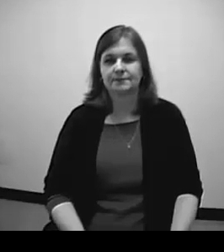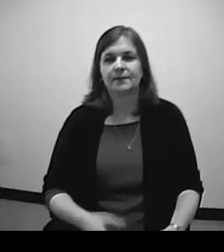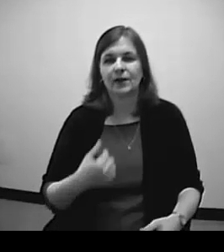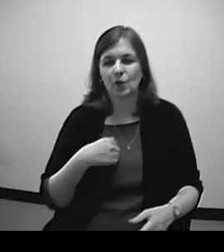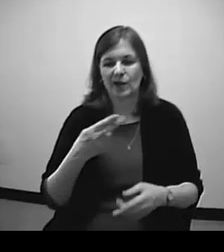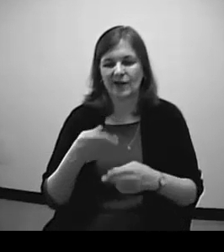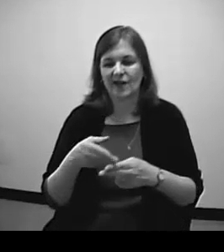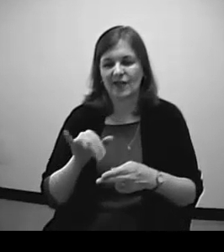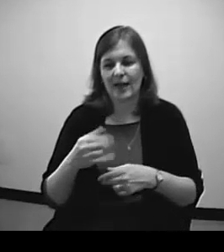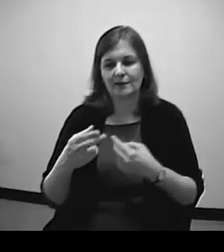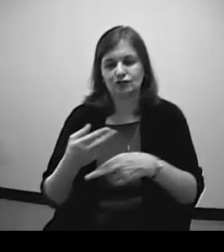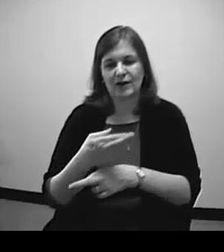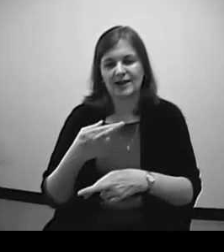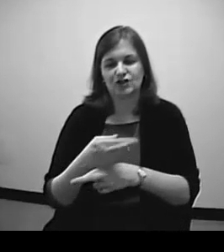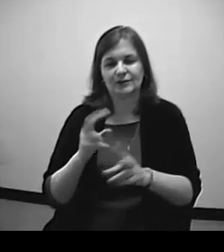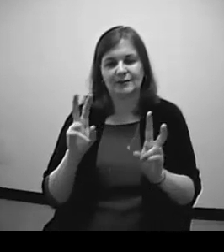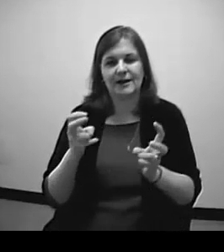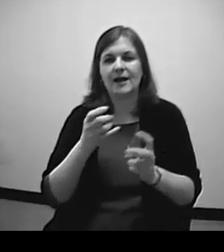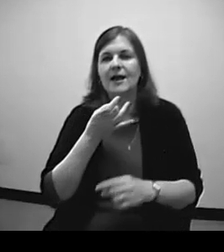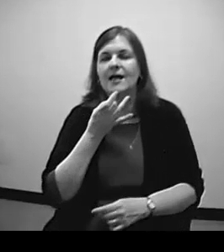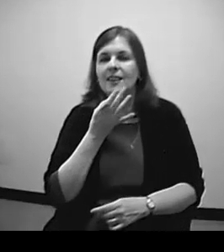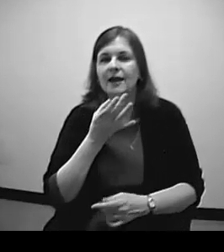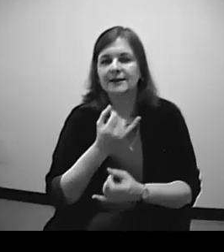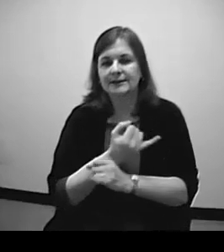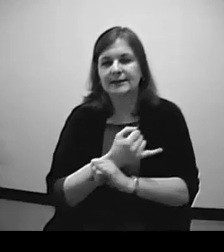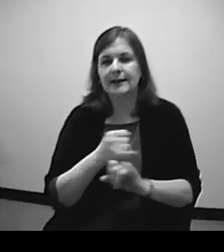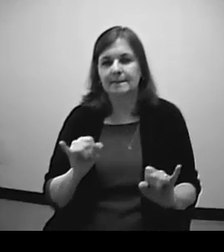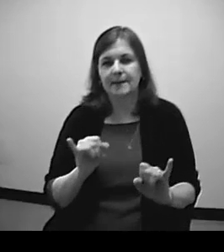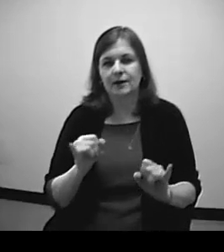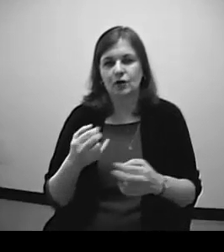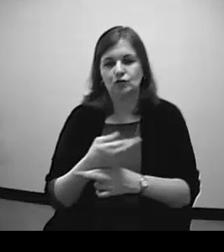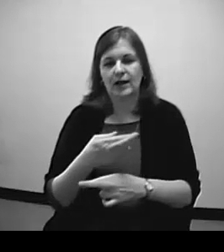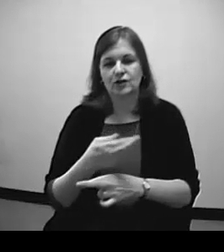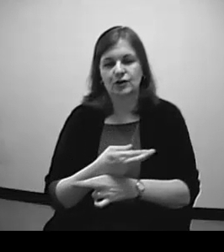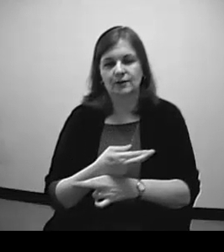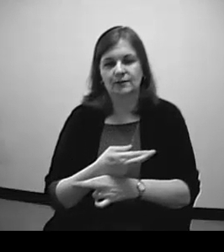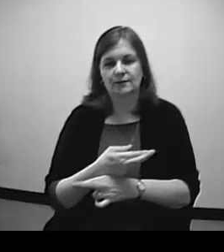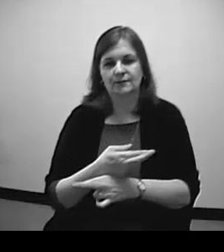or something we refer to as light independent reaction